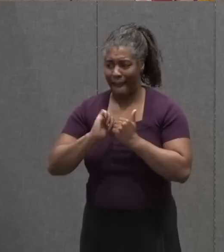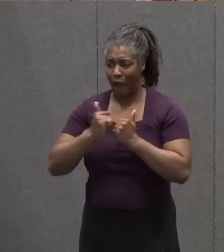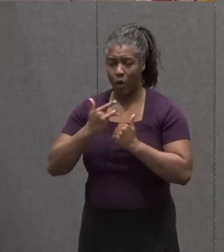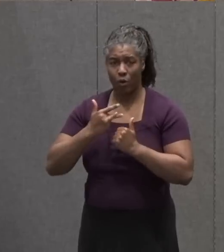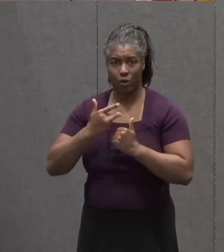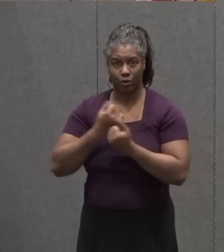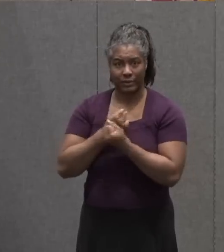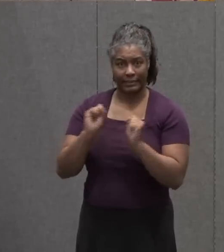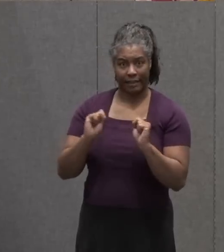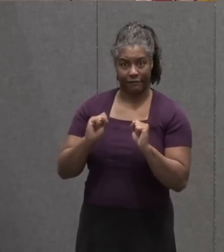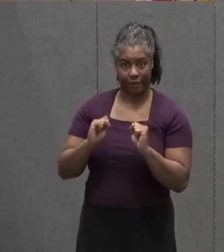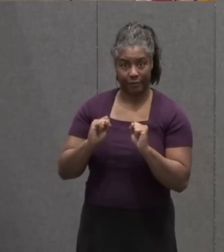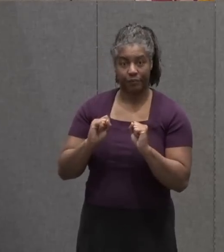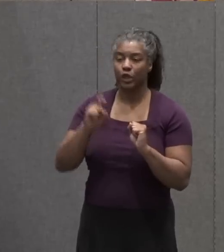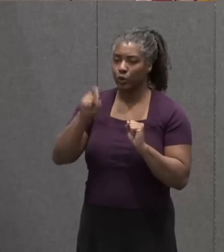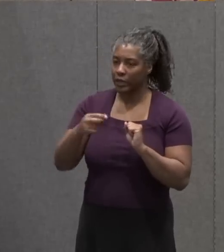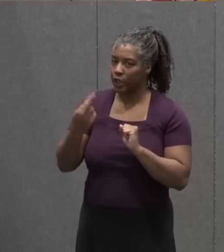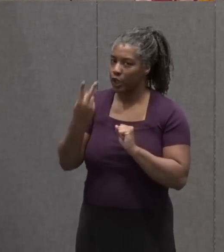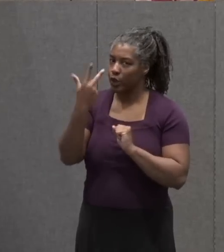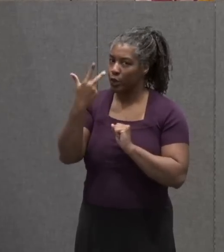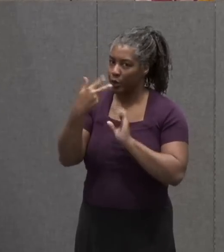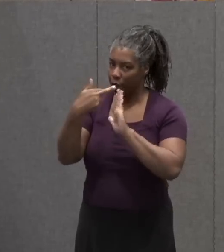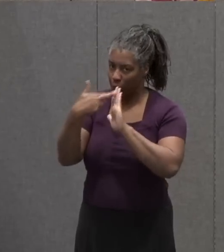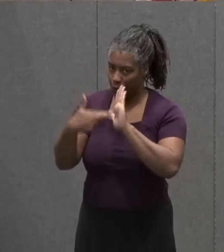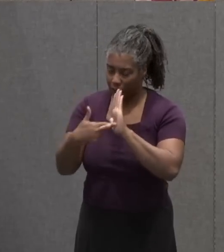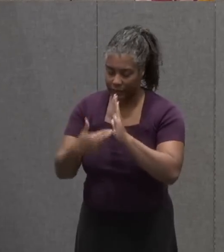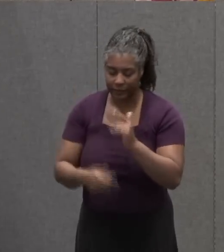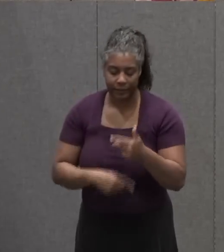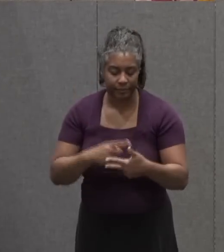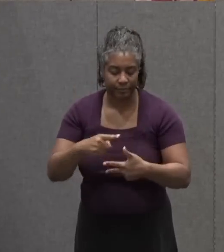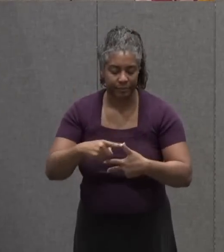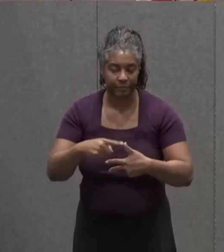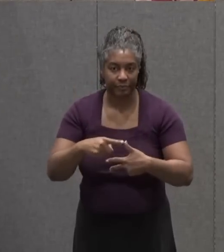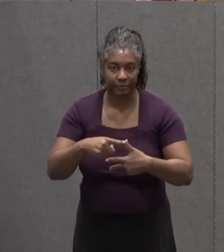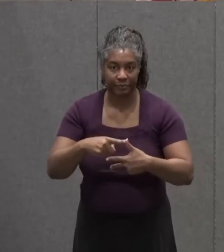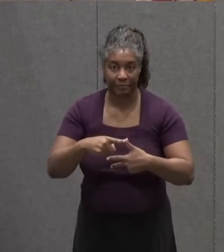We need to stop and ask a grown up if we can go online.